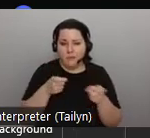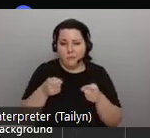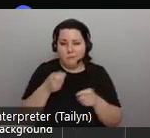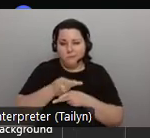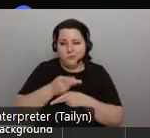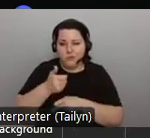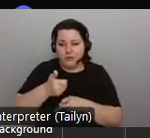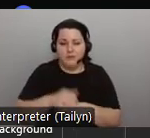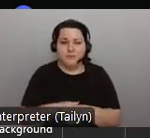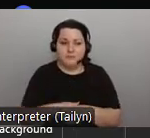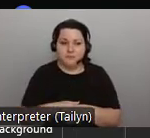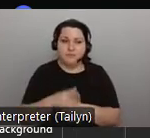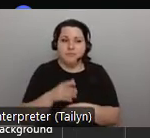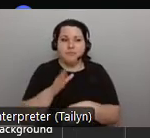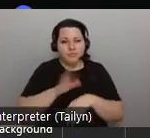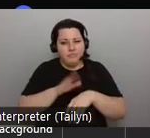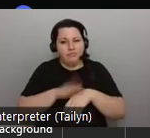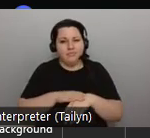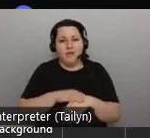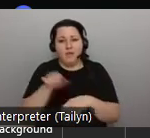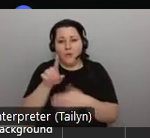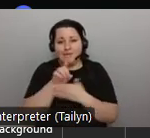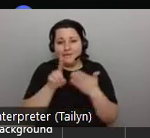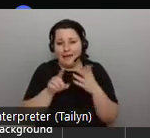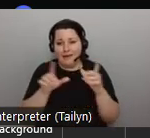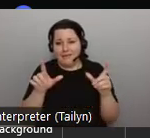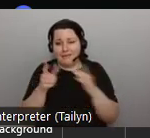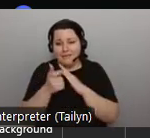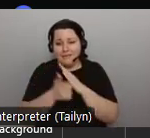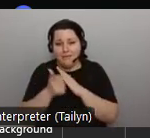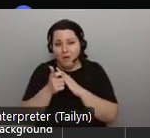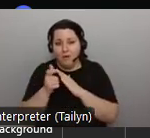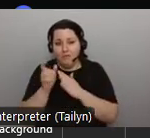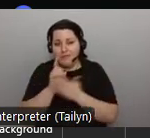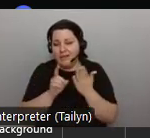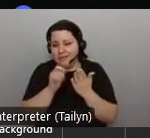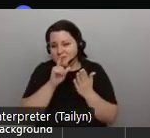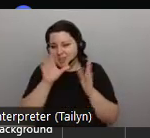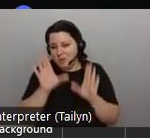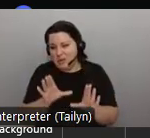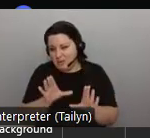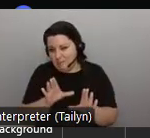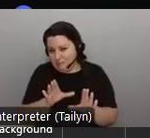at you that the slide doesn't have a title, so be aware of that fact and be sparing with how you use that. Things like